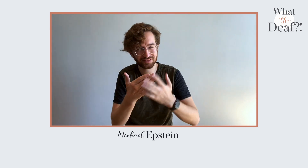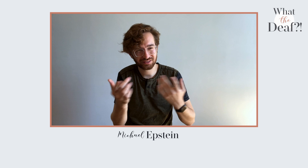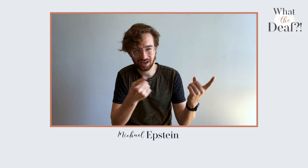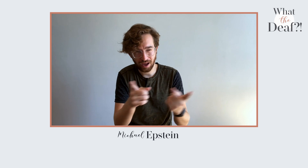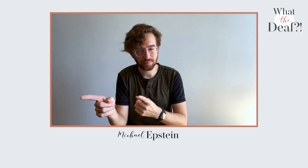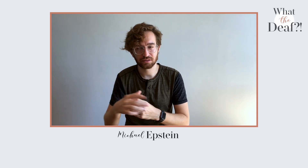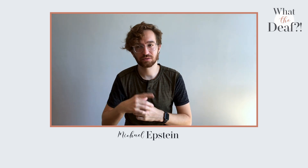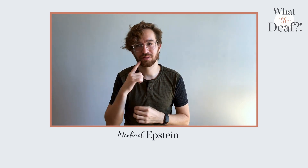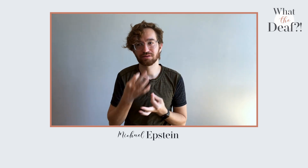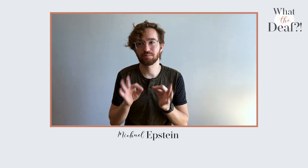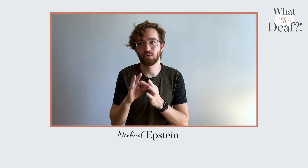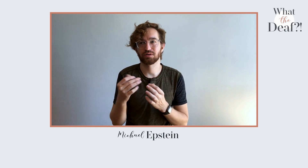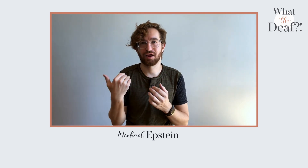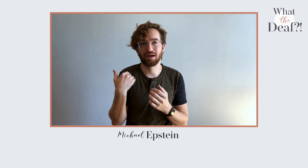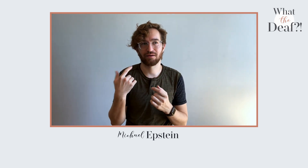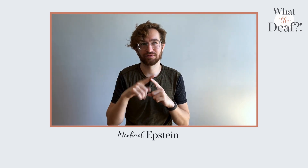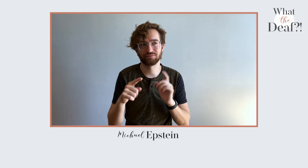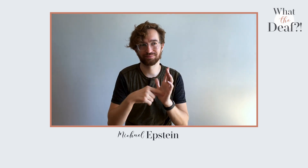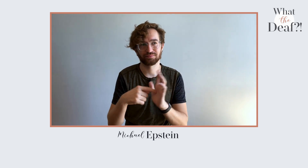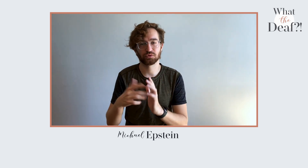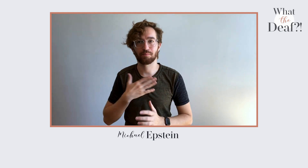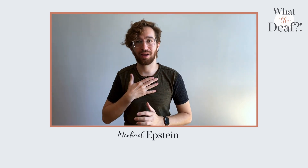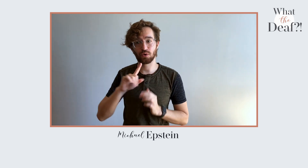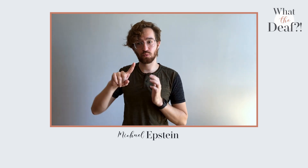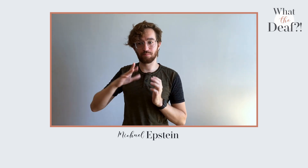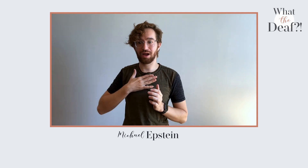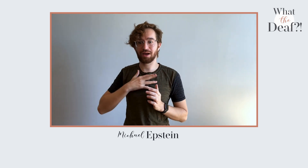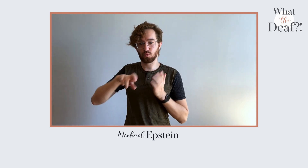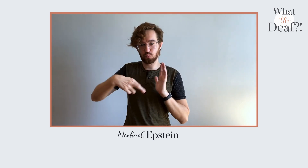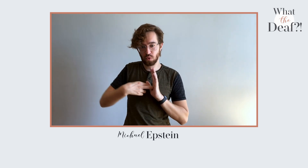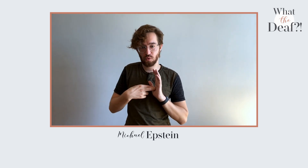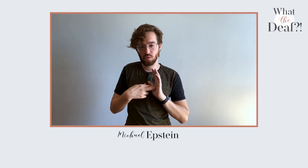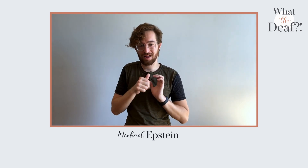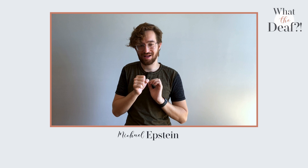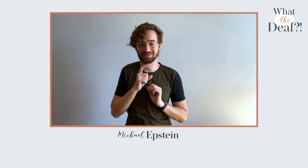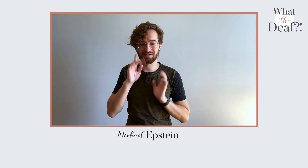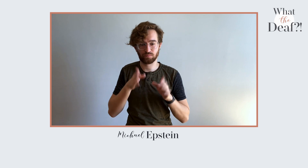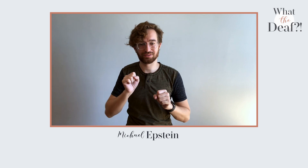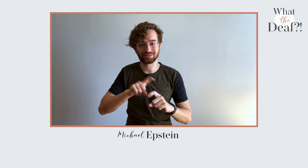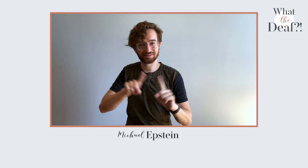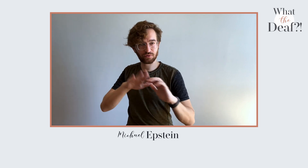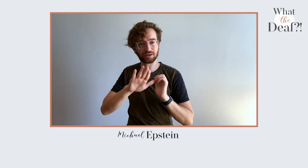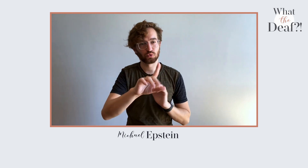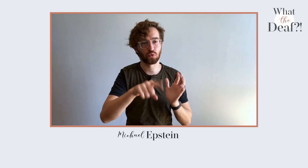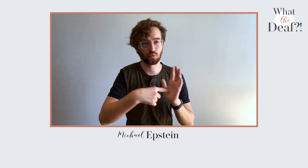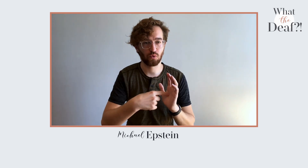So there's all of these different situations. My role as a deaf person is different than your role as a deaf person